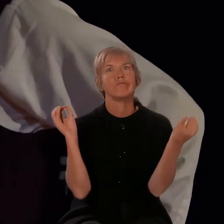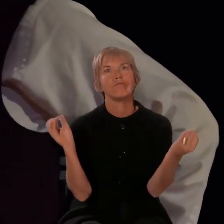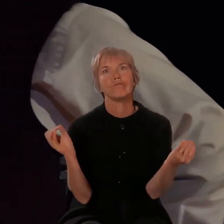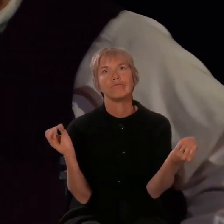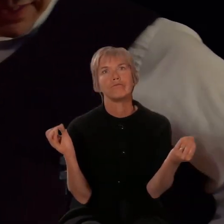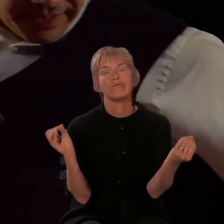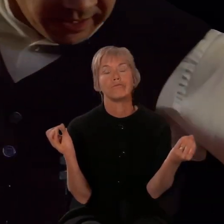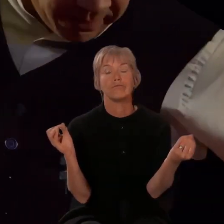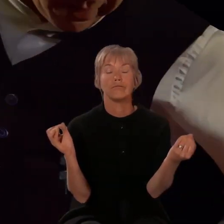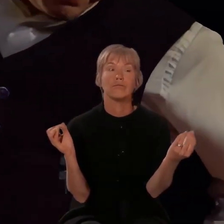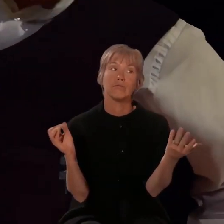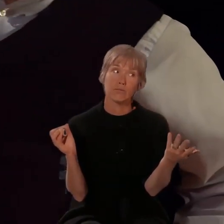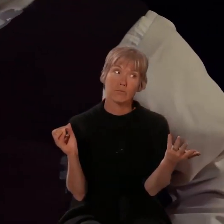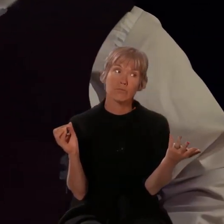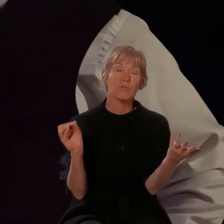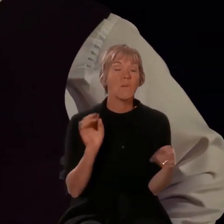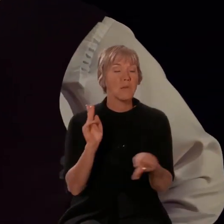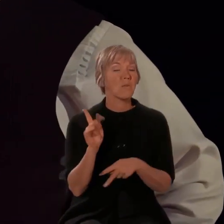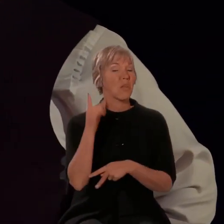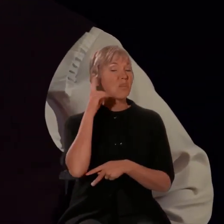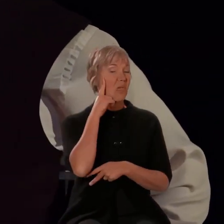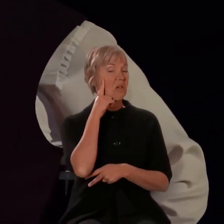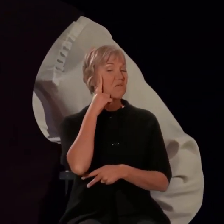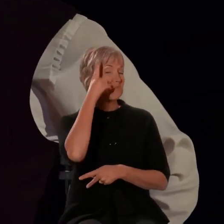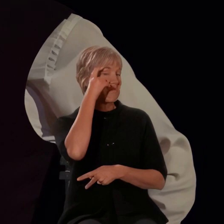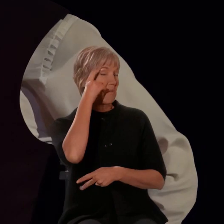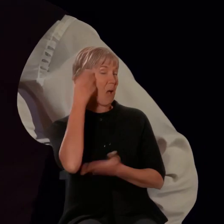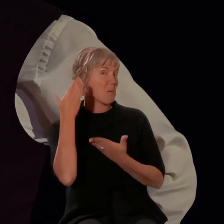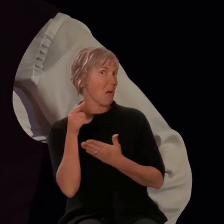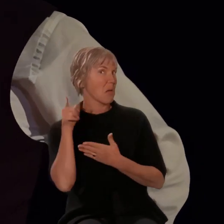Now, some are thinking that Ichabod is living elsewhere, keeping his distance from the apparition.